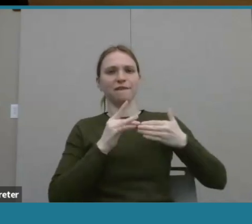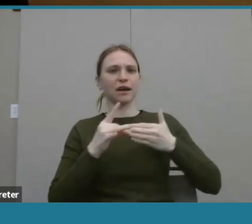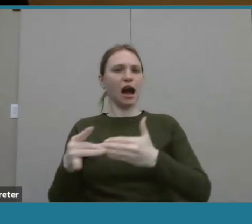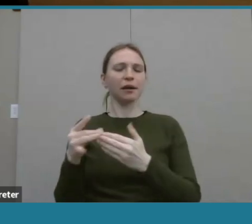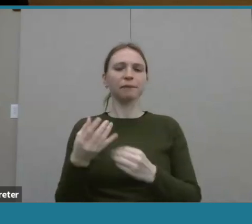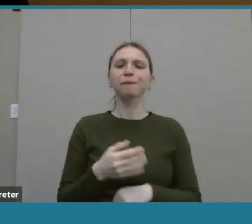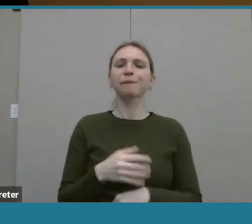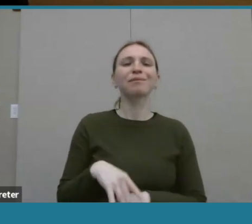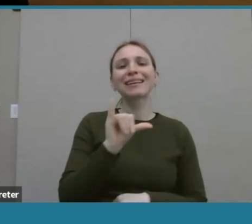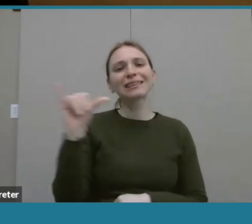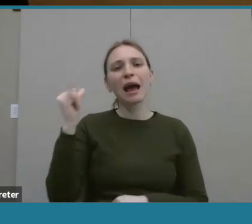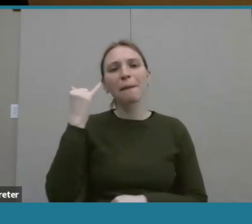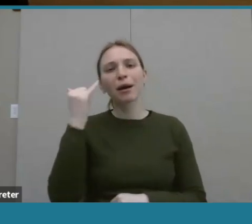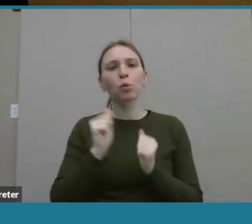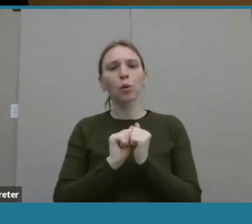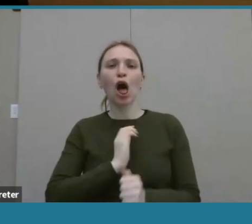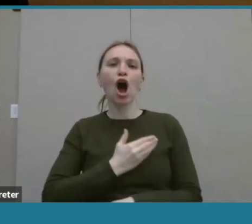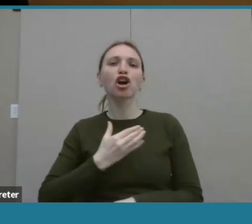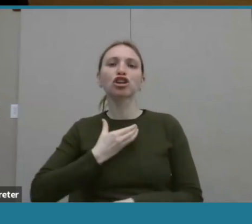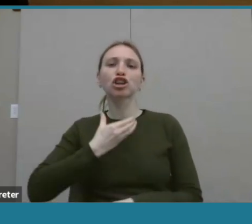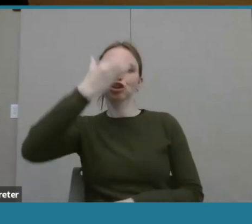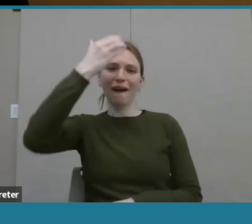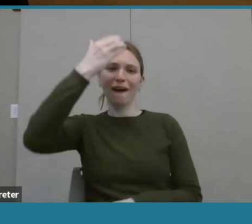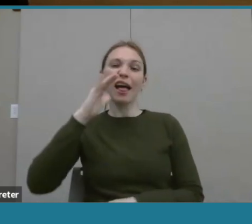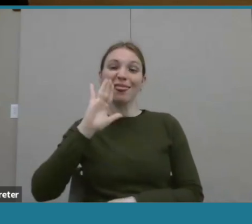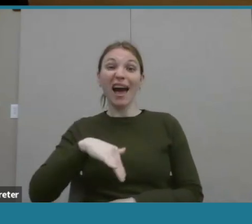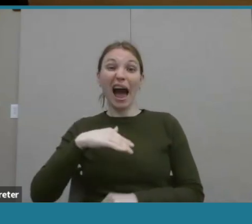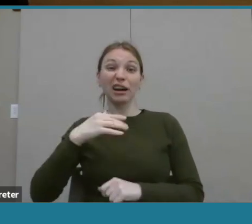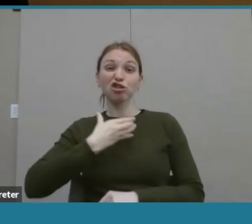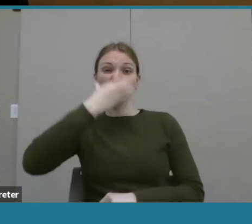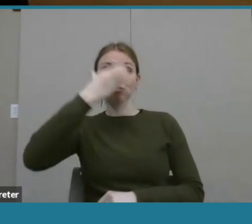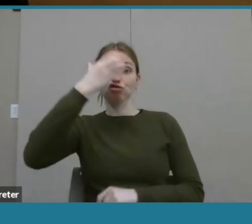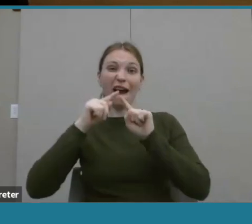It's outside near where the giraffe's outdoor area is, but it's kind of off to the side.